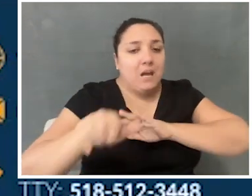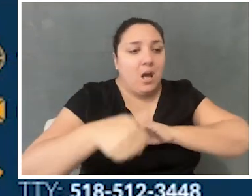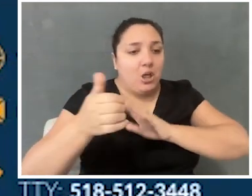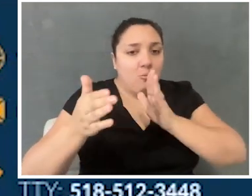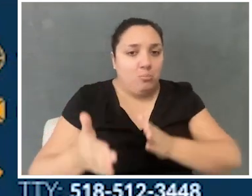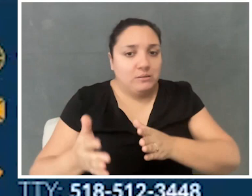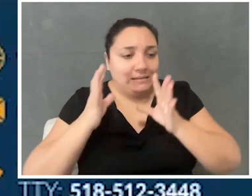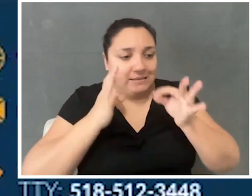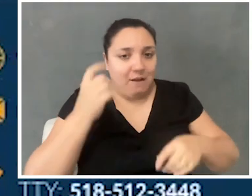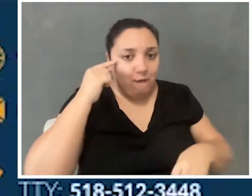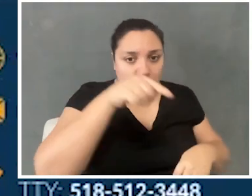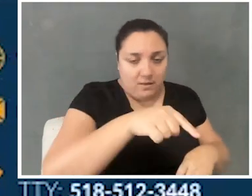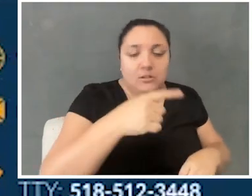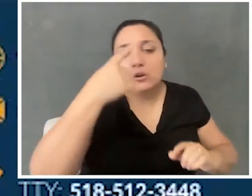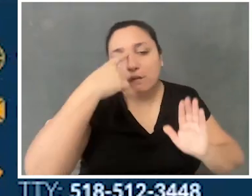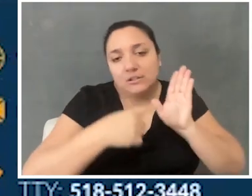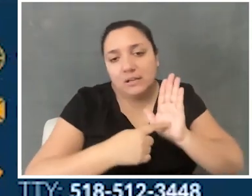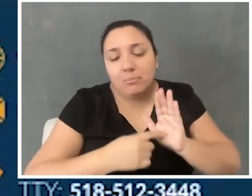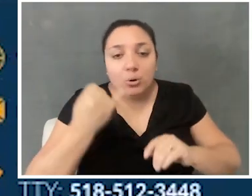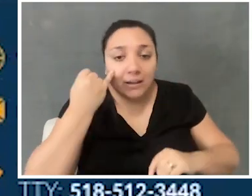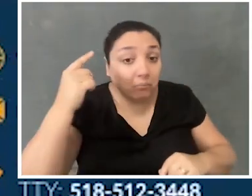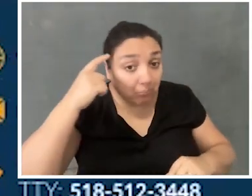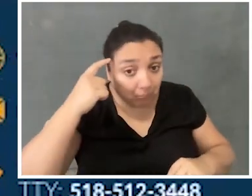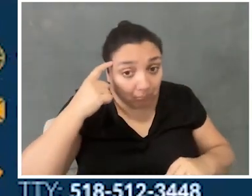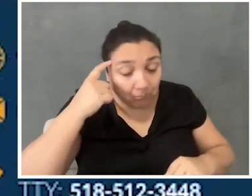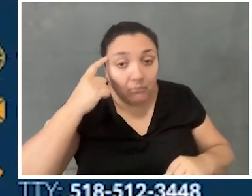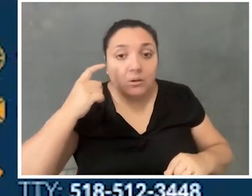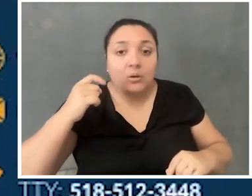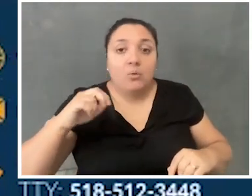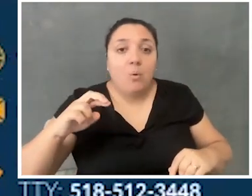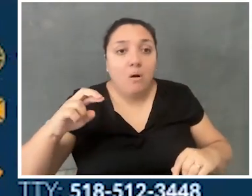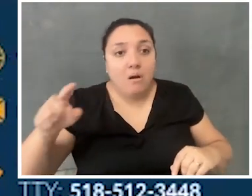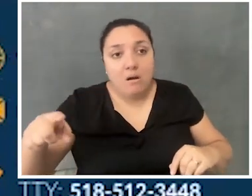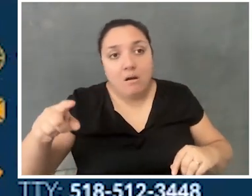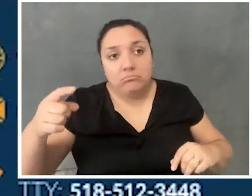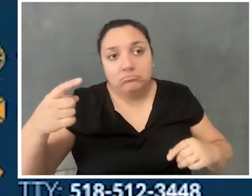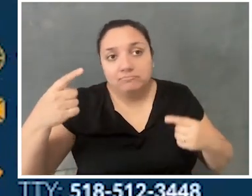So for people with intellectual and developmental disabilities, article 17A